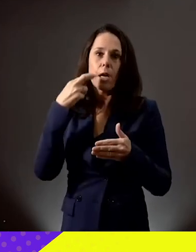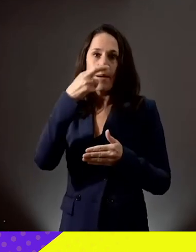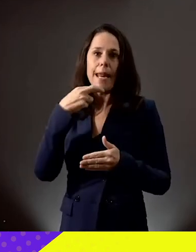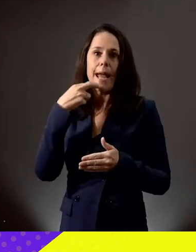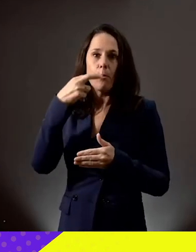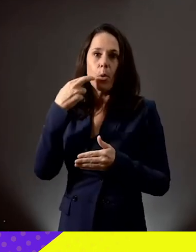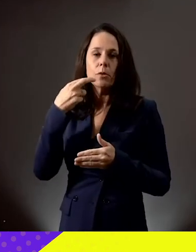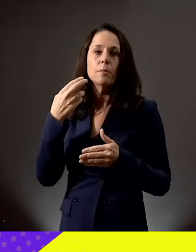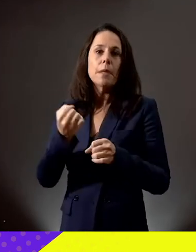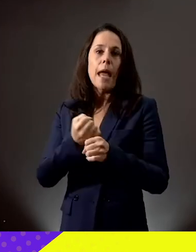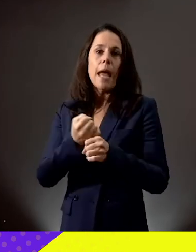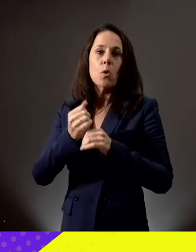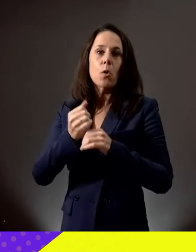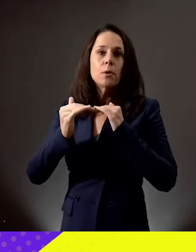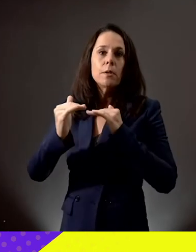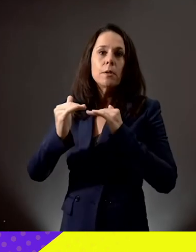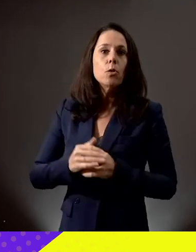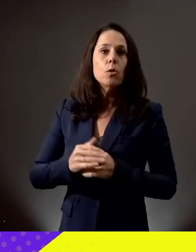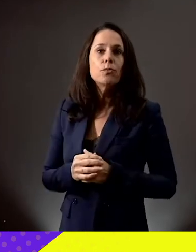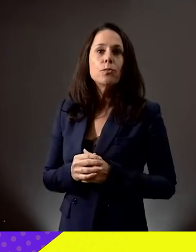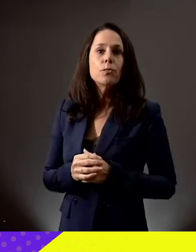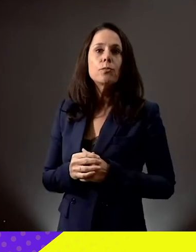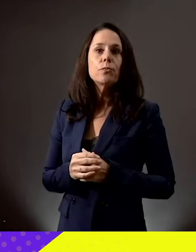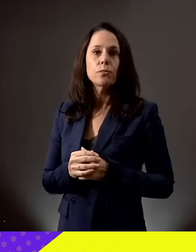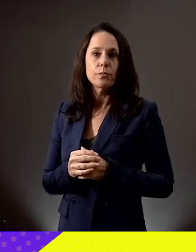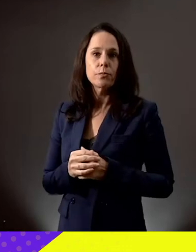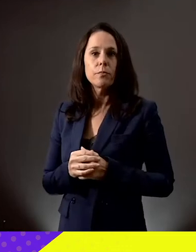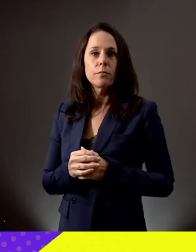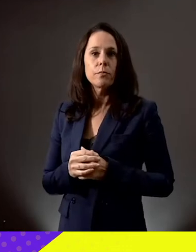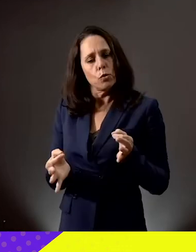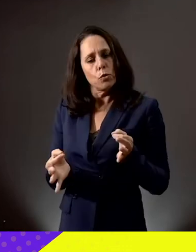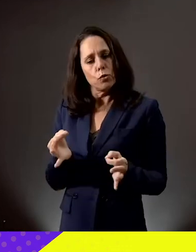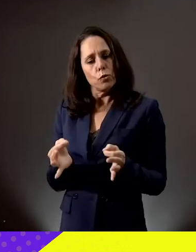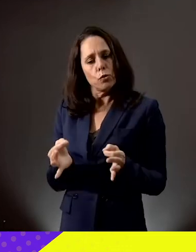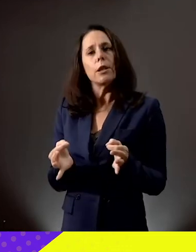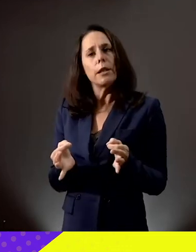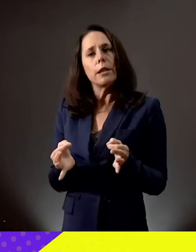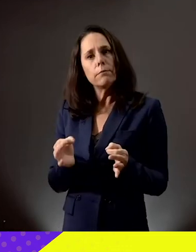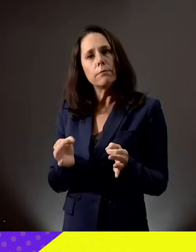The jury has chosen MKB Rotterdam-Rijnmond...